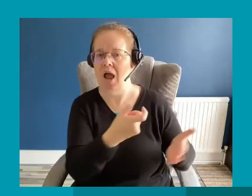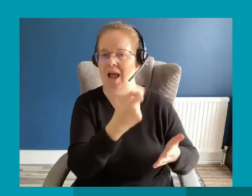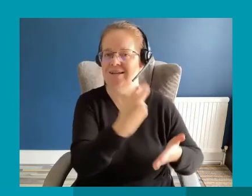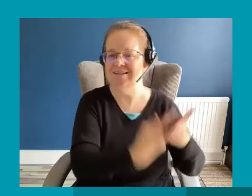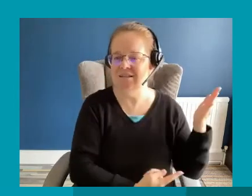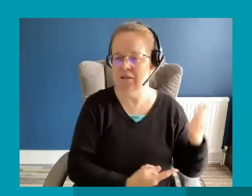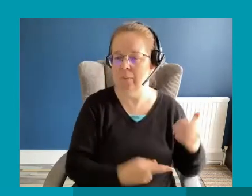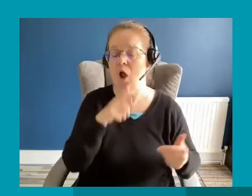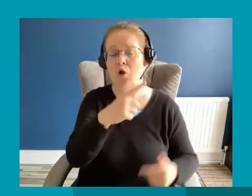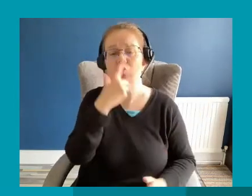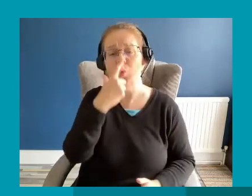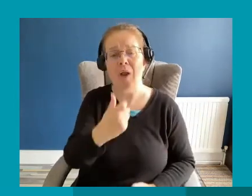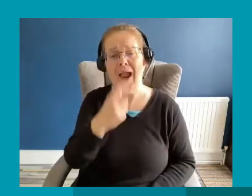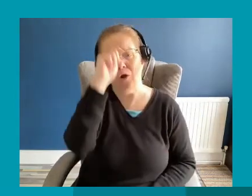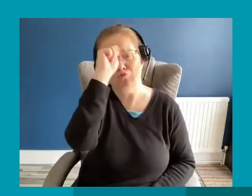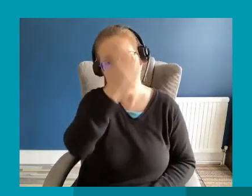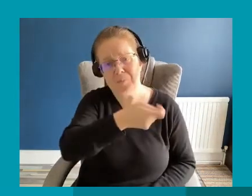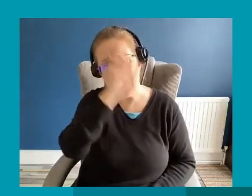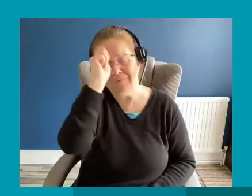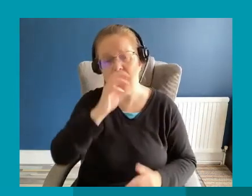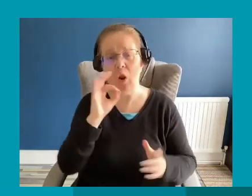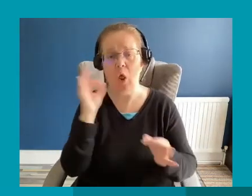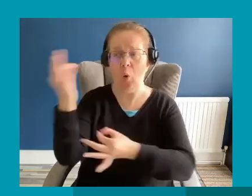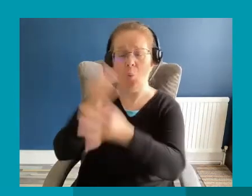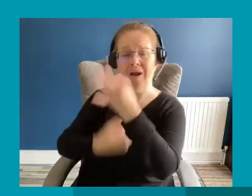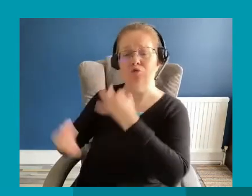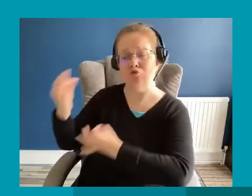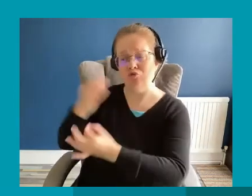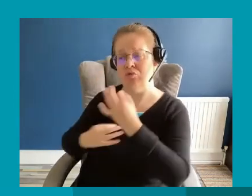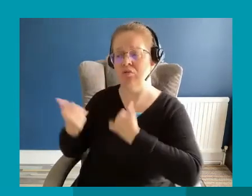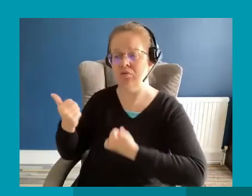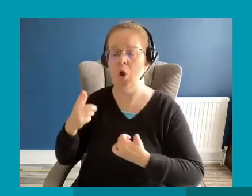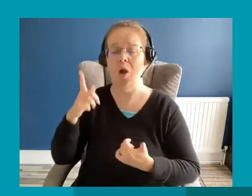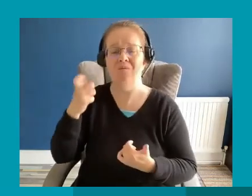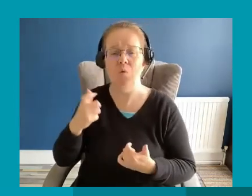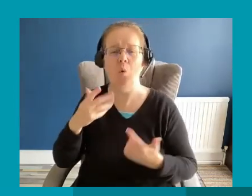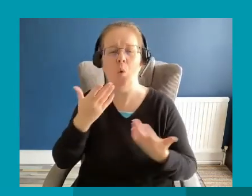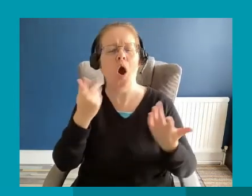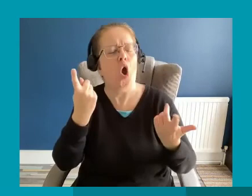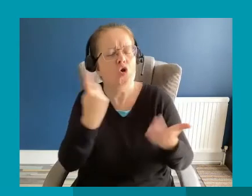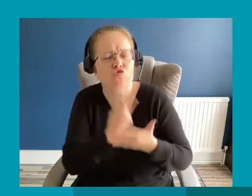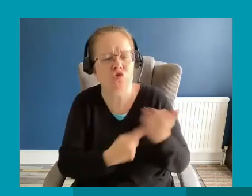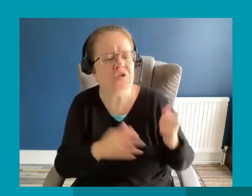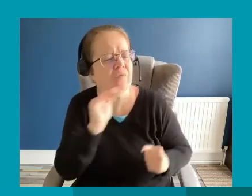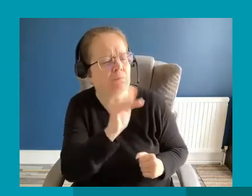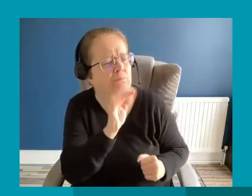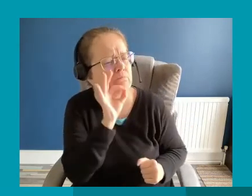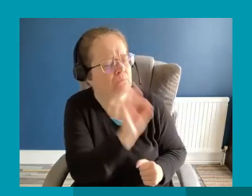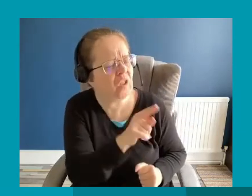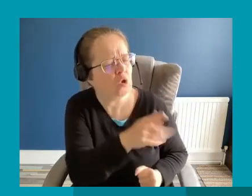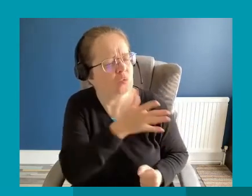questions asked by you from the employer and or the recruiter simply for the purpose of determining your needs.